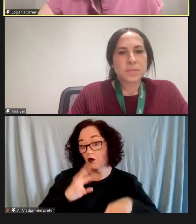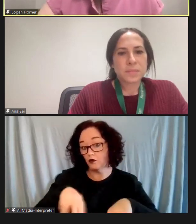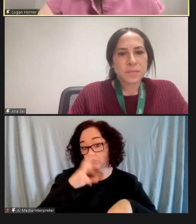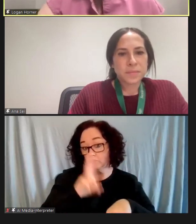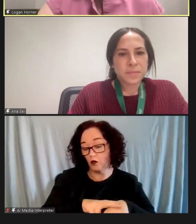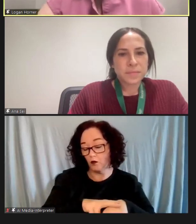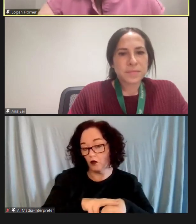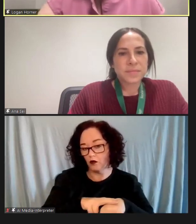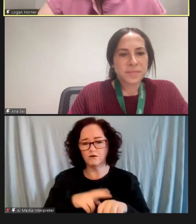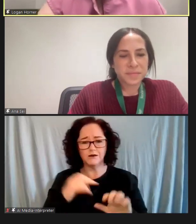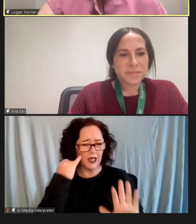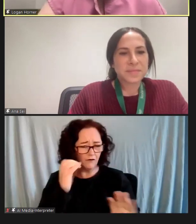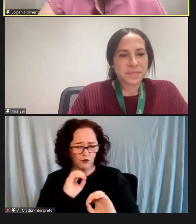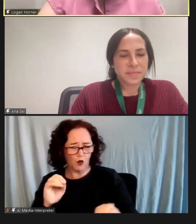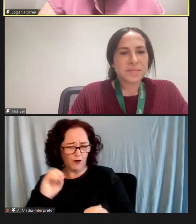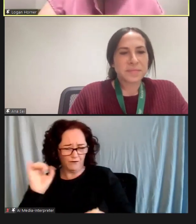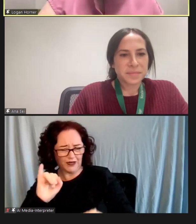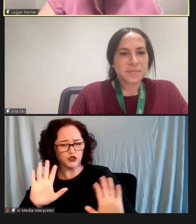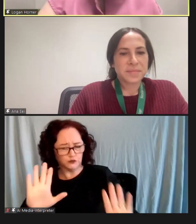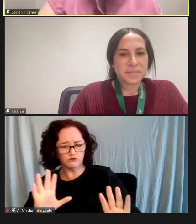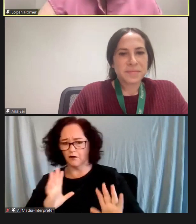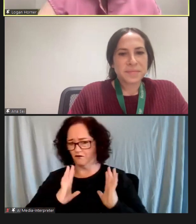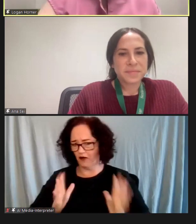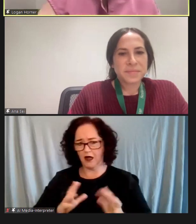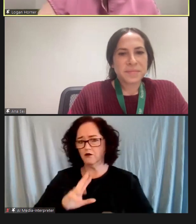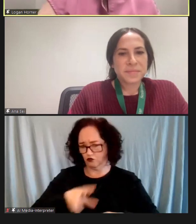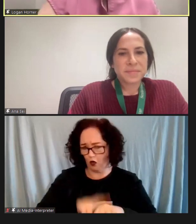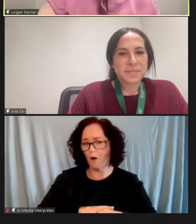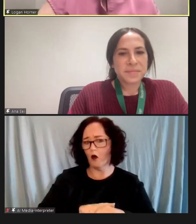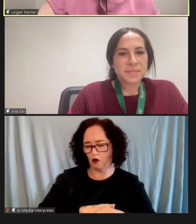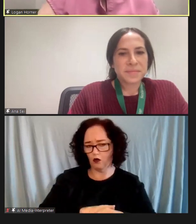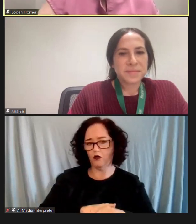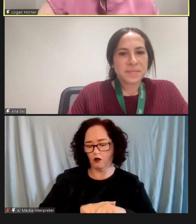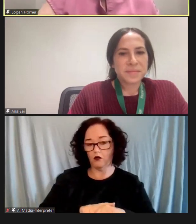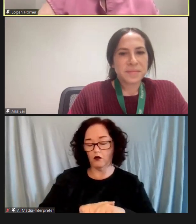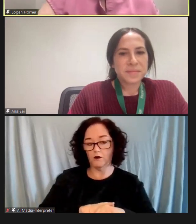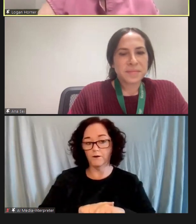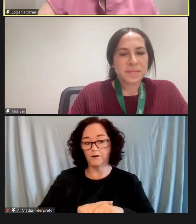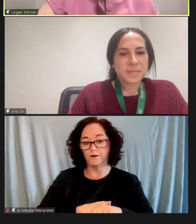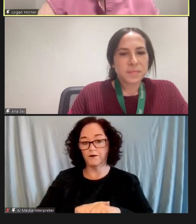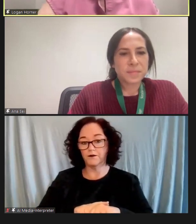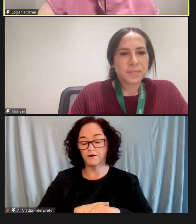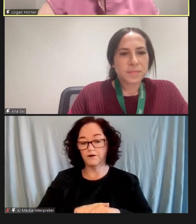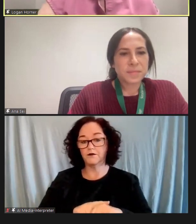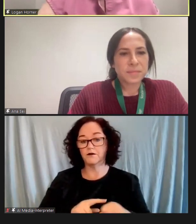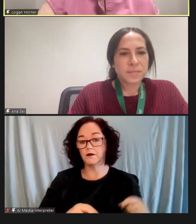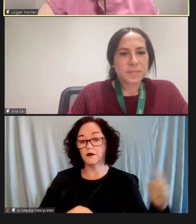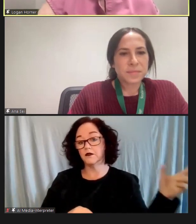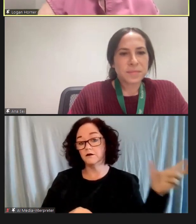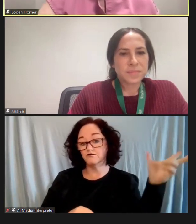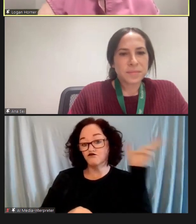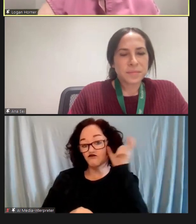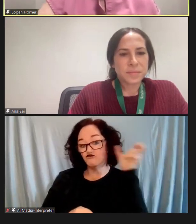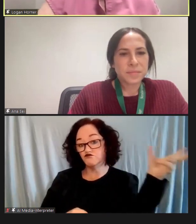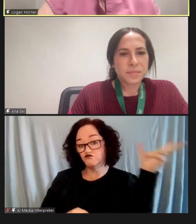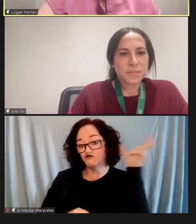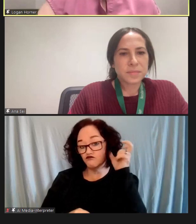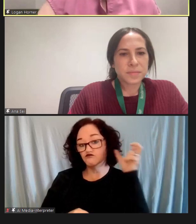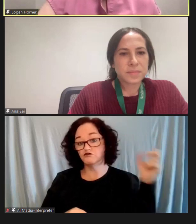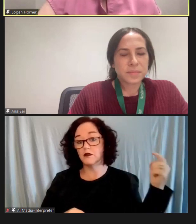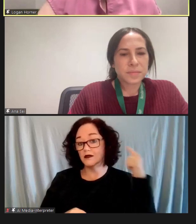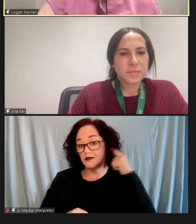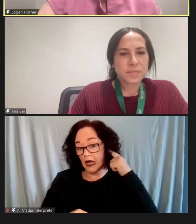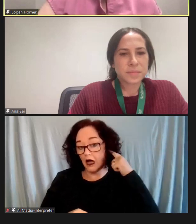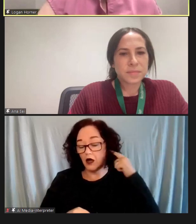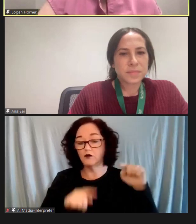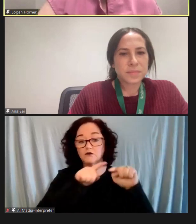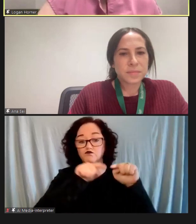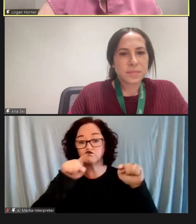in that ear um and sound comes in within